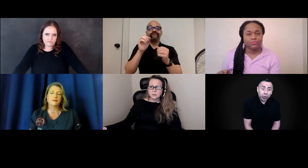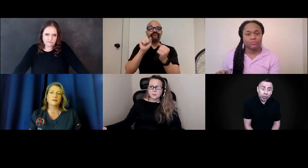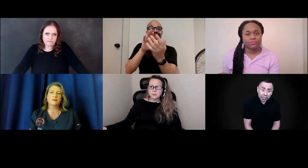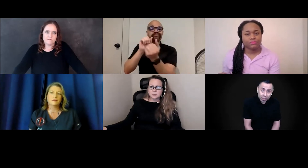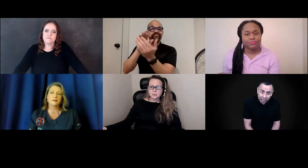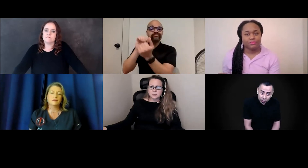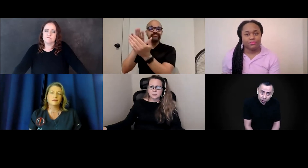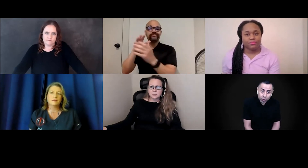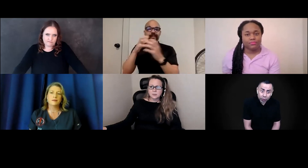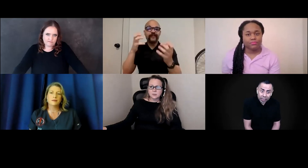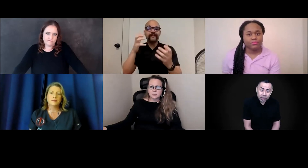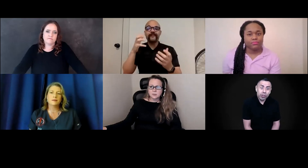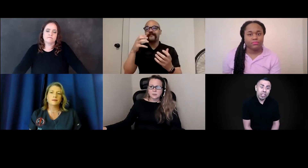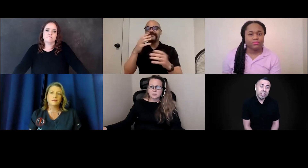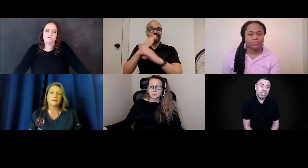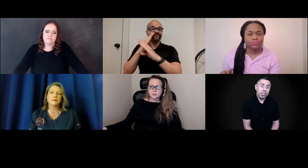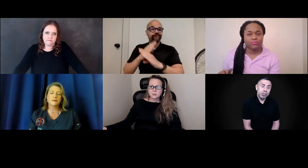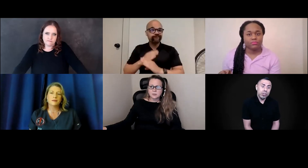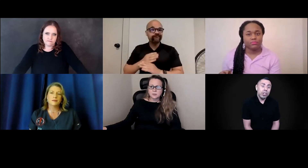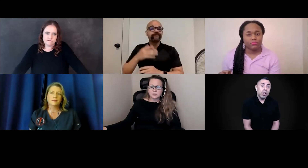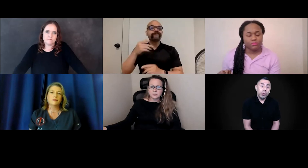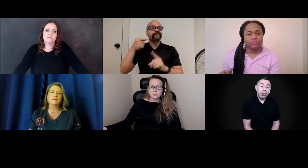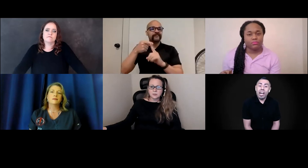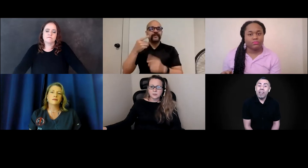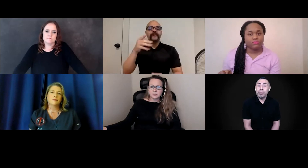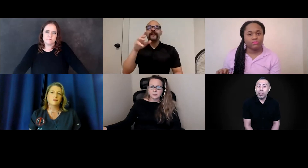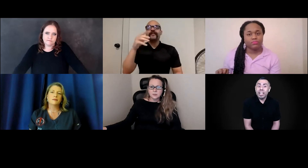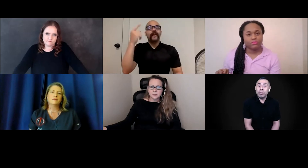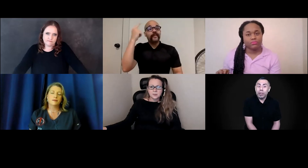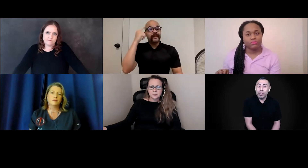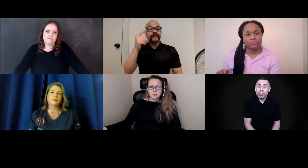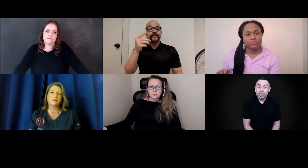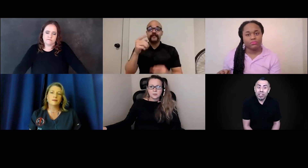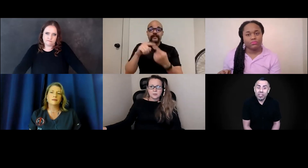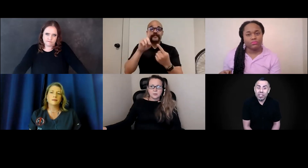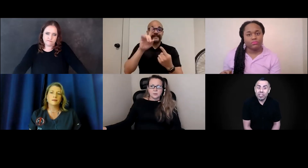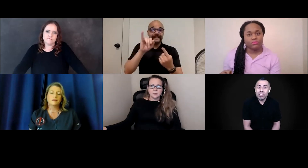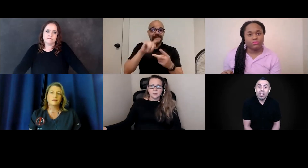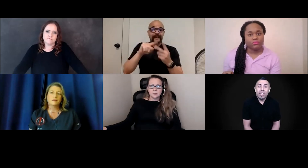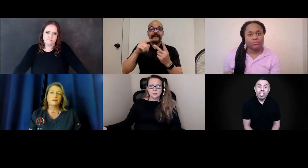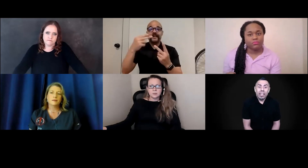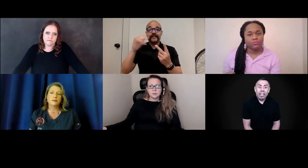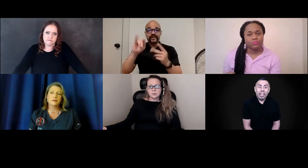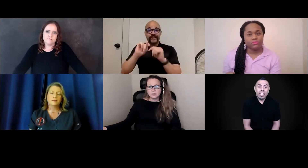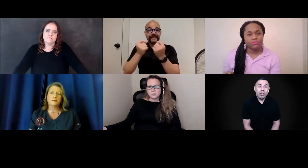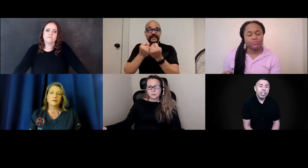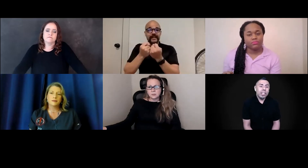When the various stakeholders come together were ready to address these issues, we have broken down barriers in this sense.